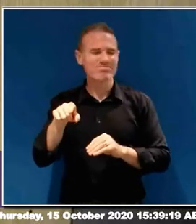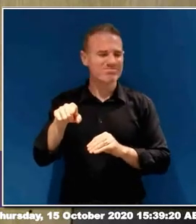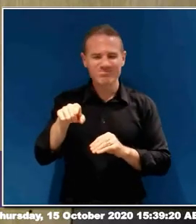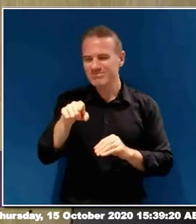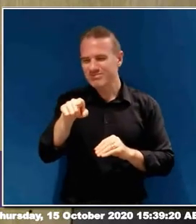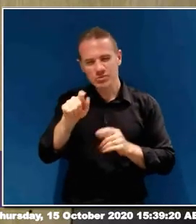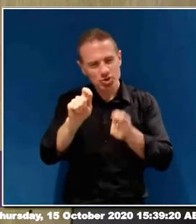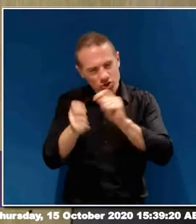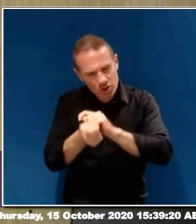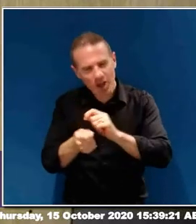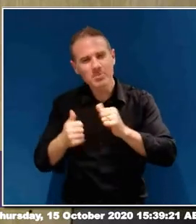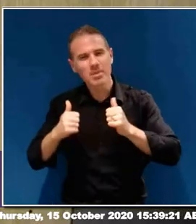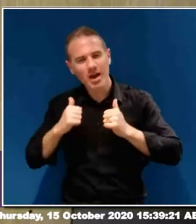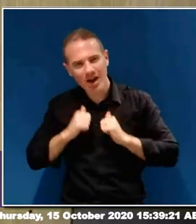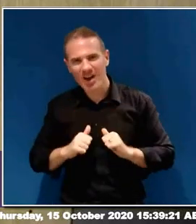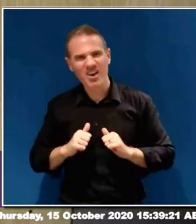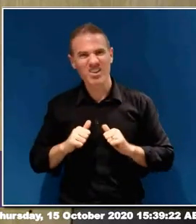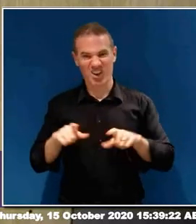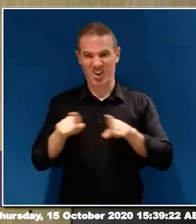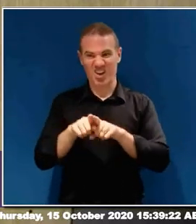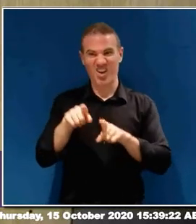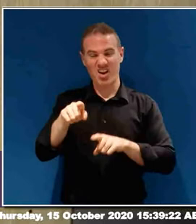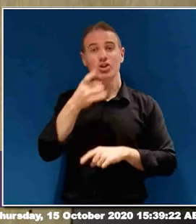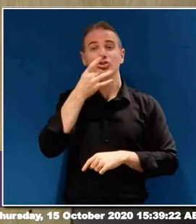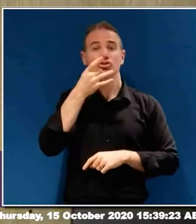and they're not going to be able to.